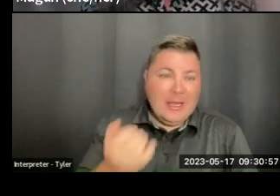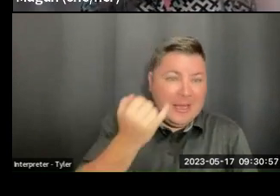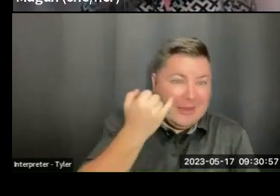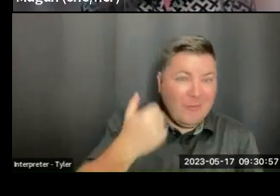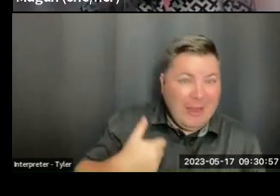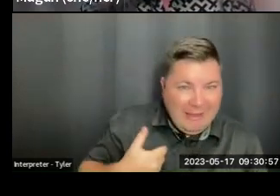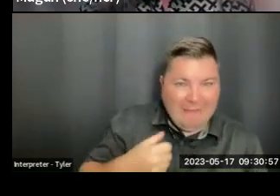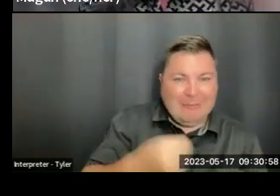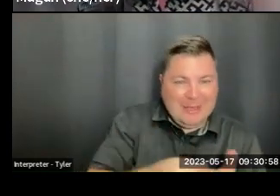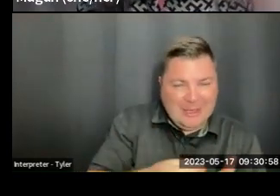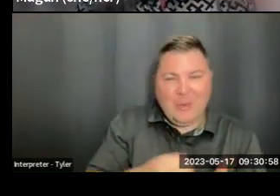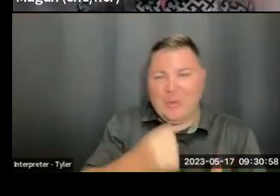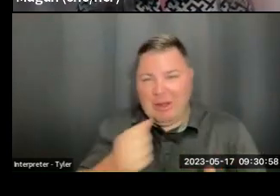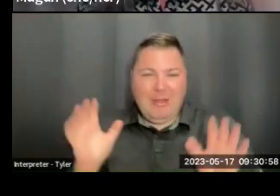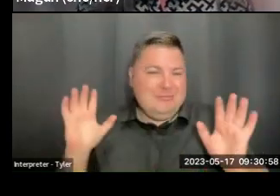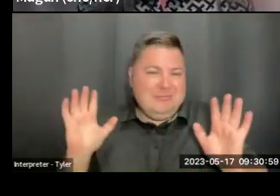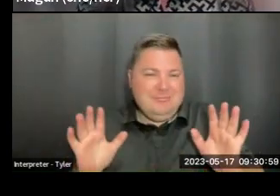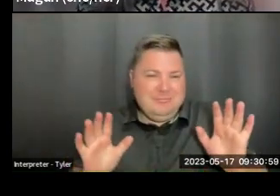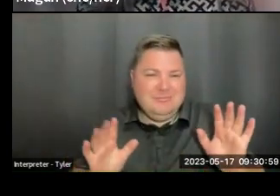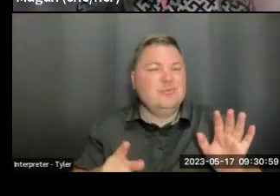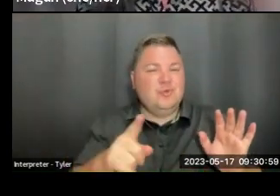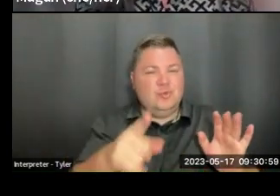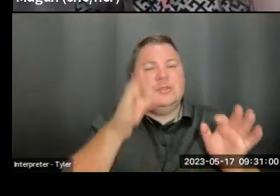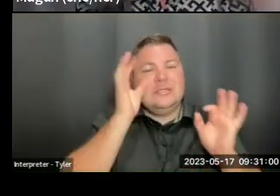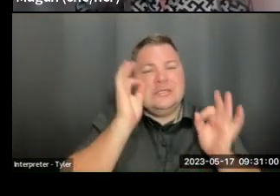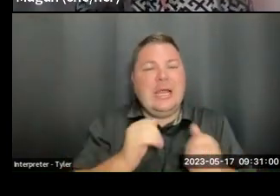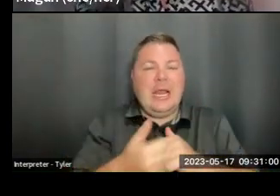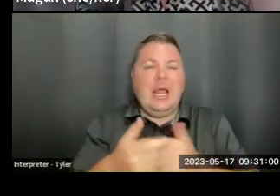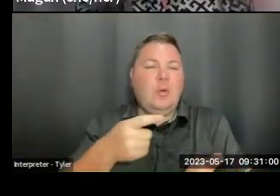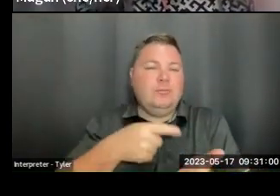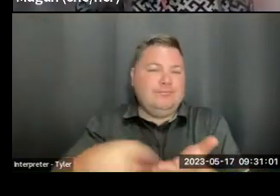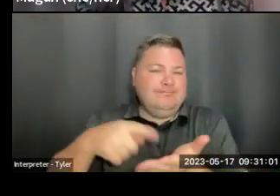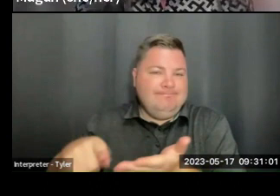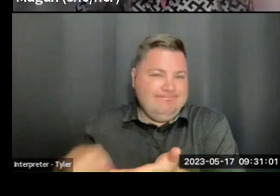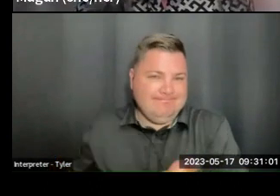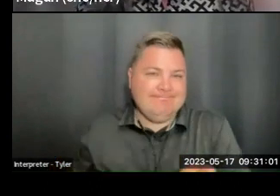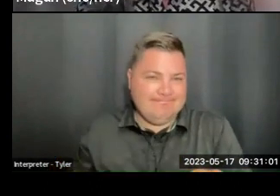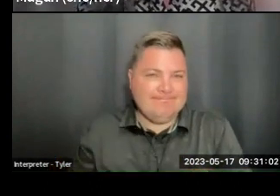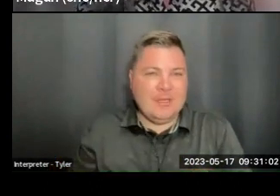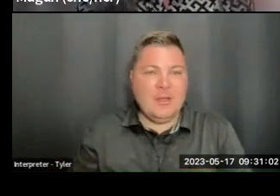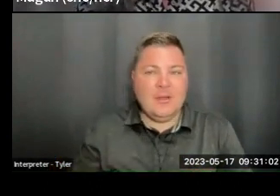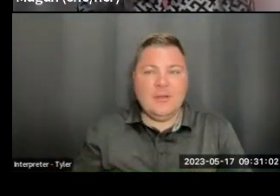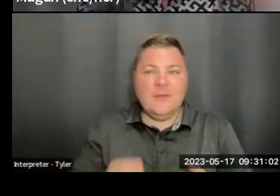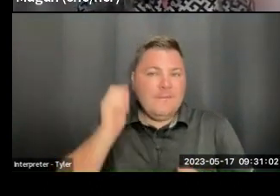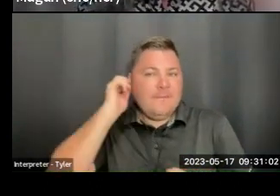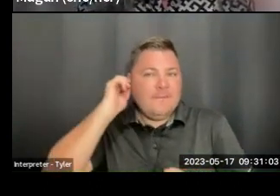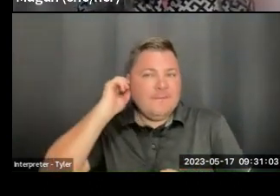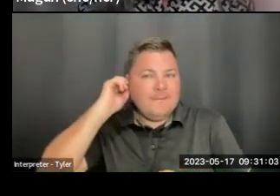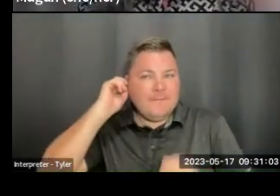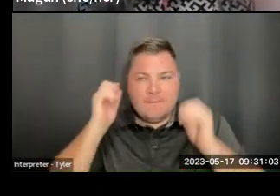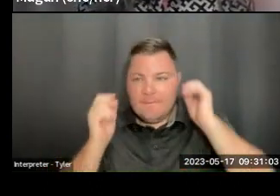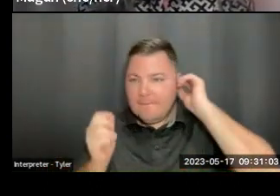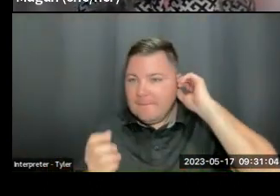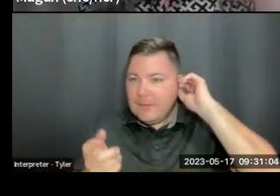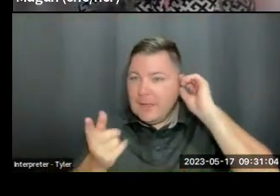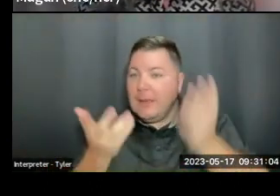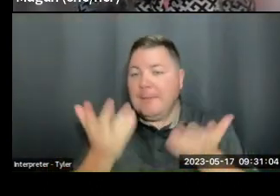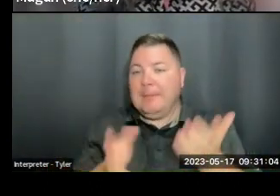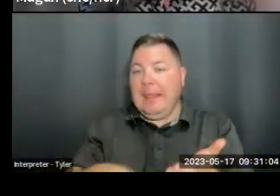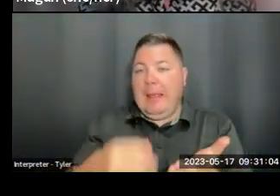that, so we are not going to pay you. You have it or you don't.